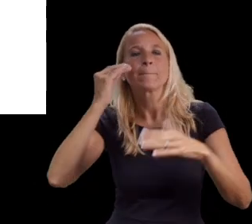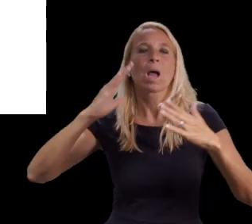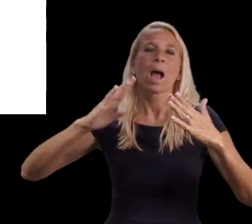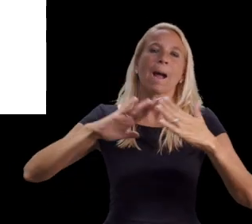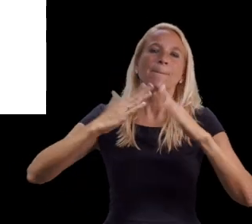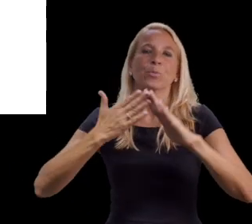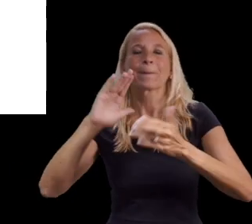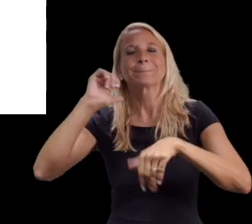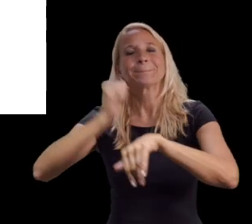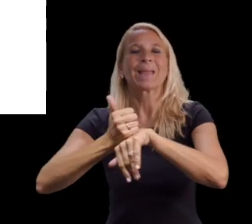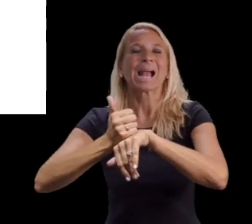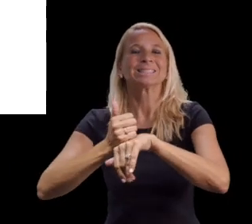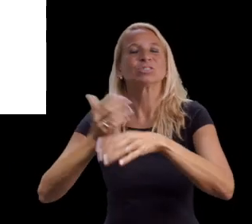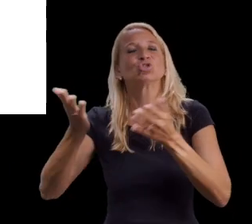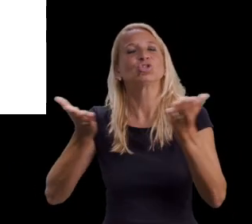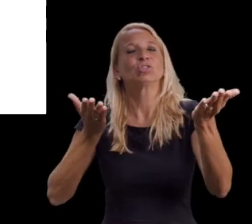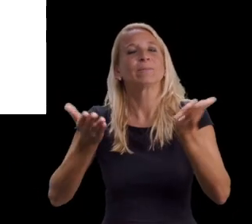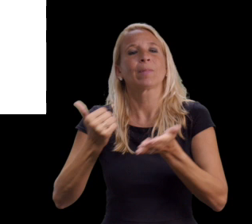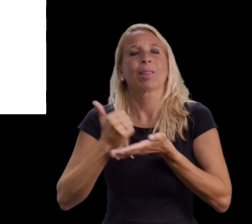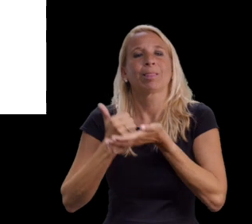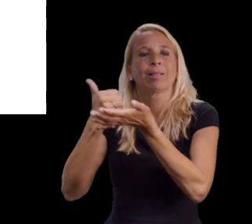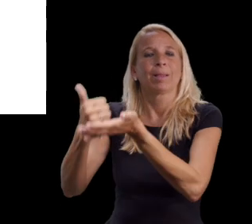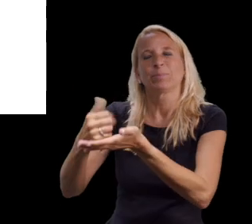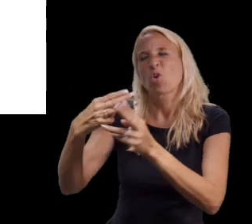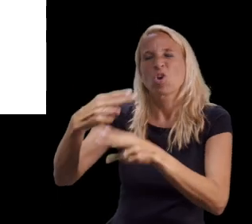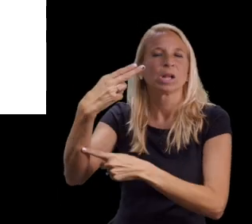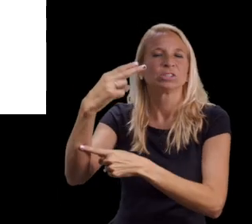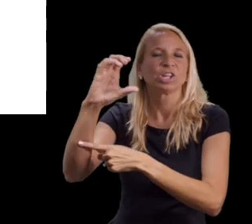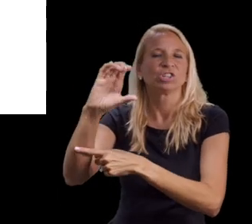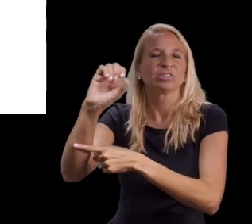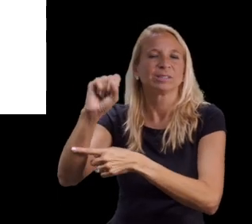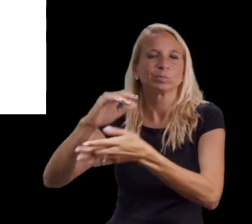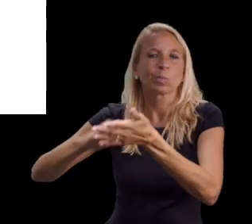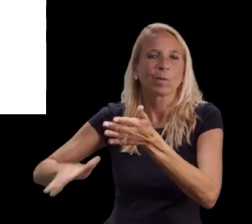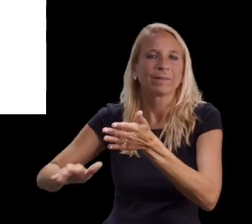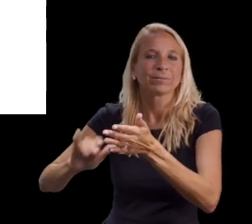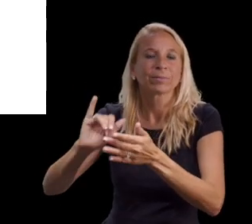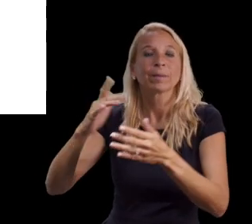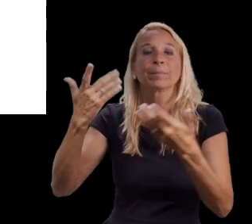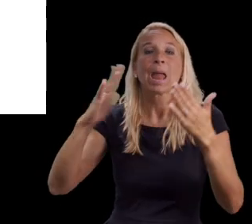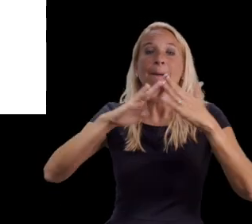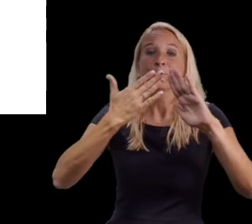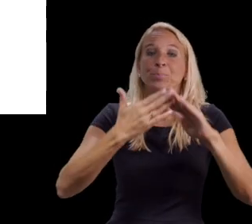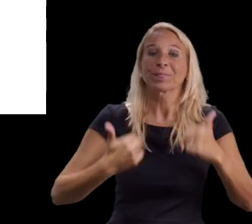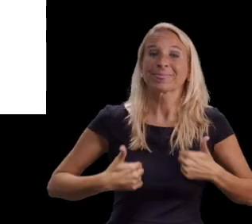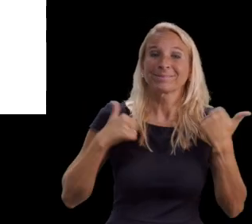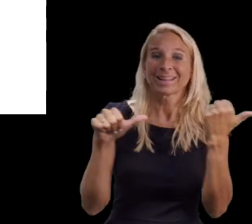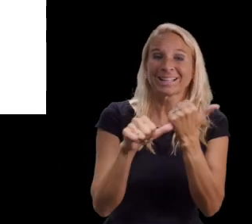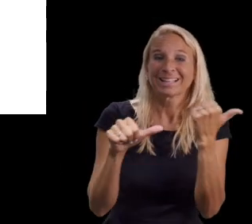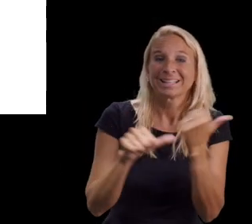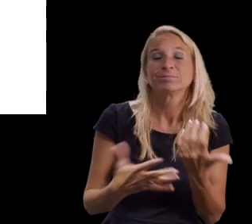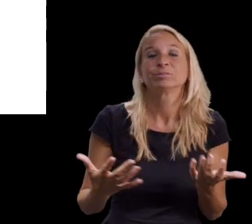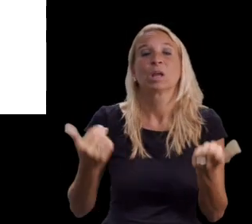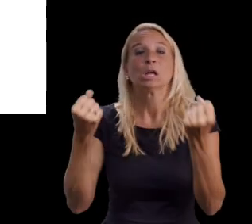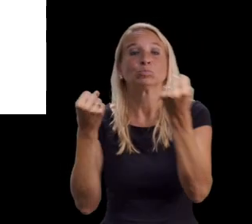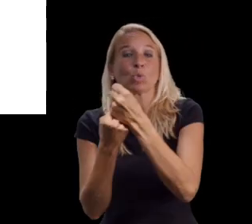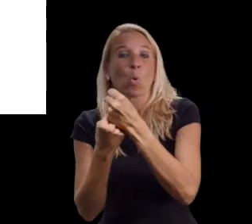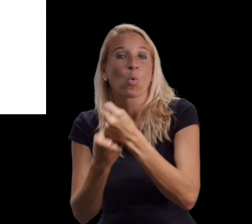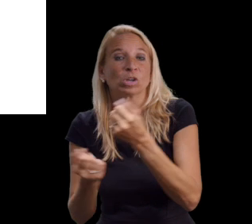The waivers are Home and Community-Based Services, or the HCS waiver, Community Living Assistance